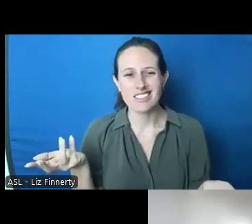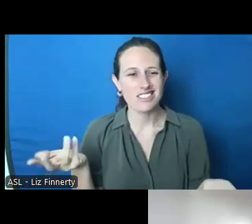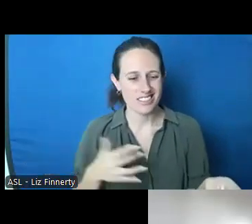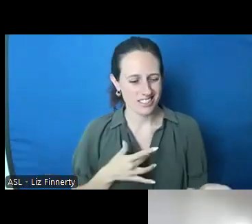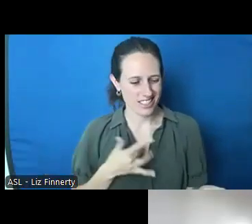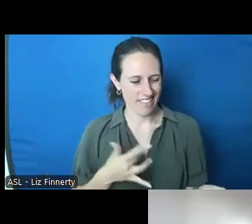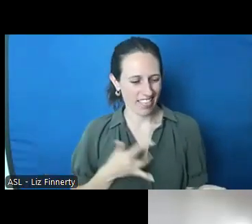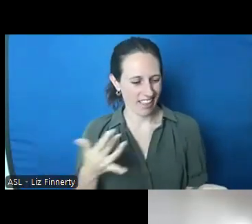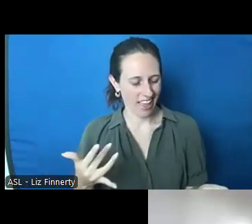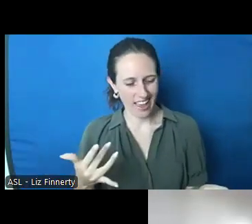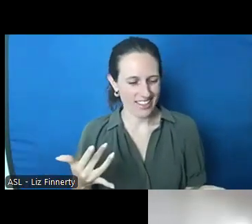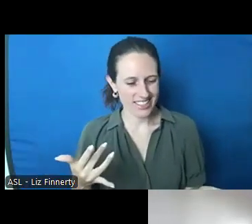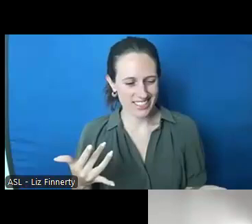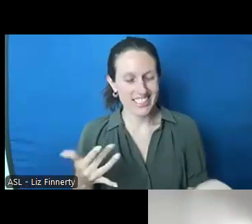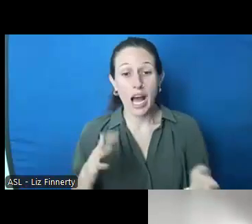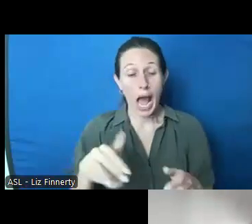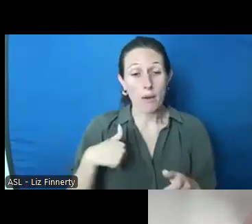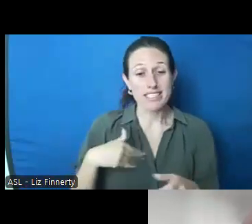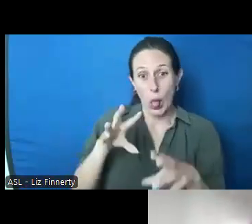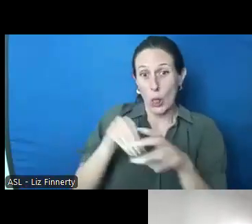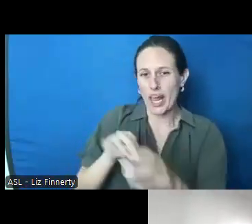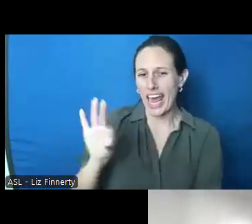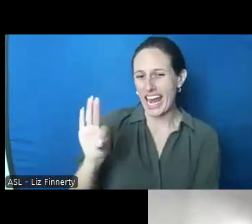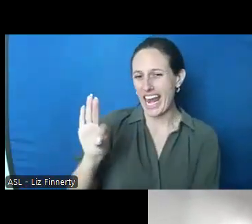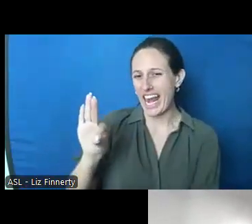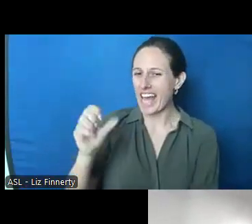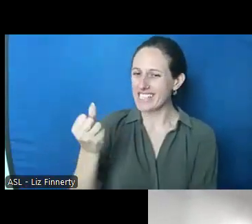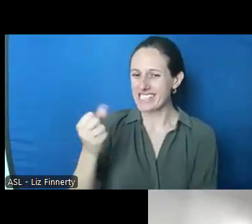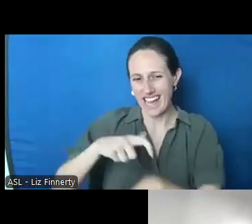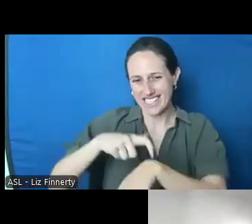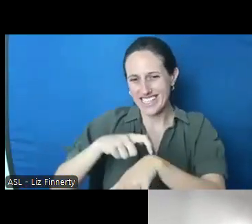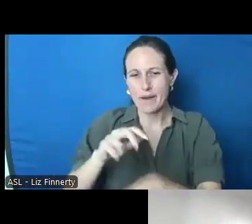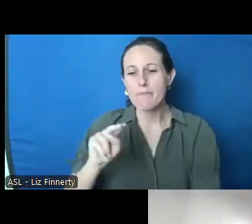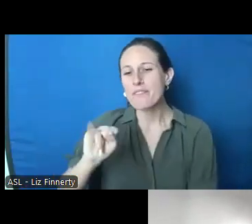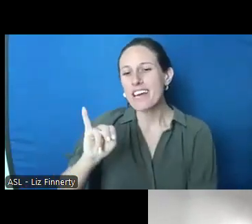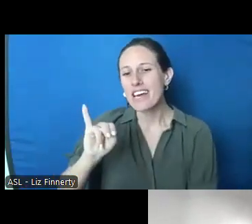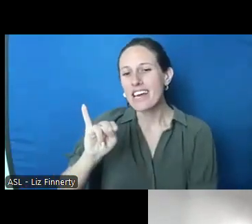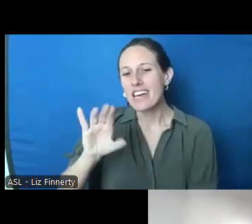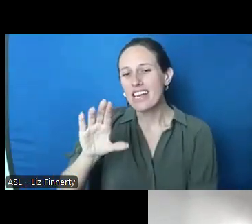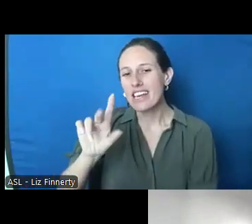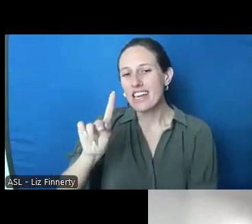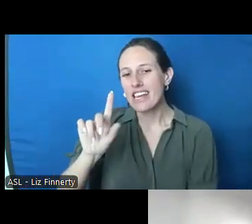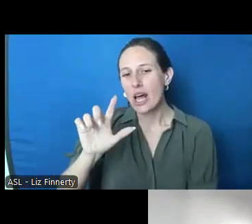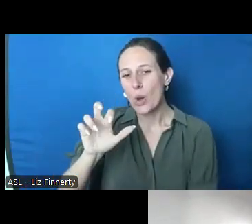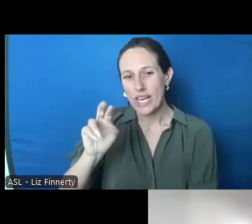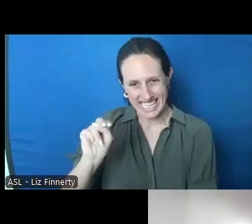part of that '90s Nickelodeon generation and much of that was none of that was audio